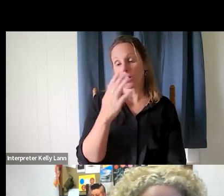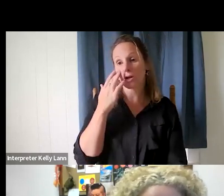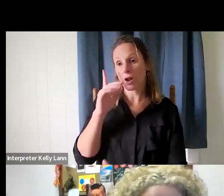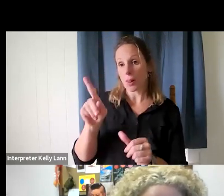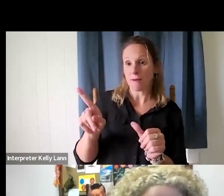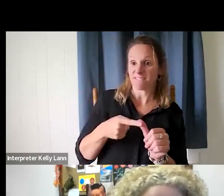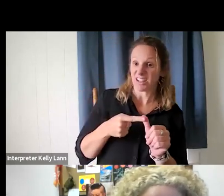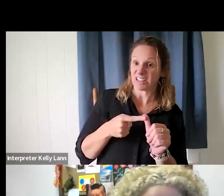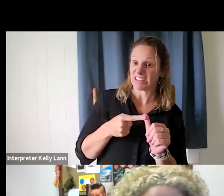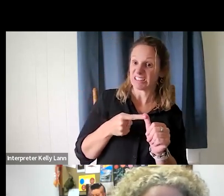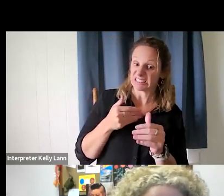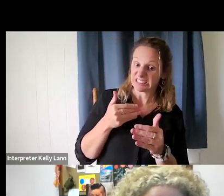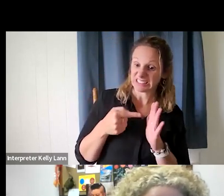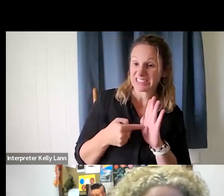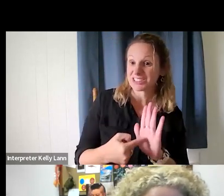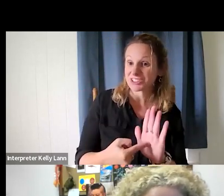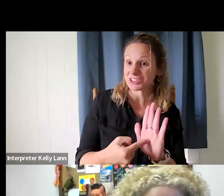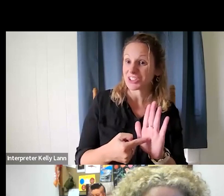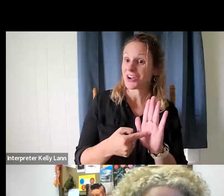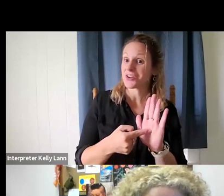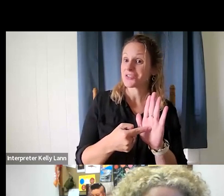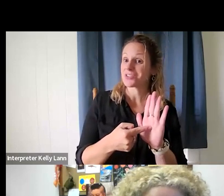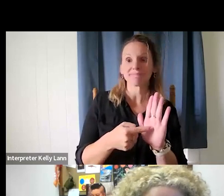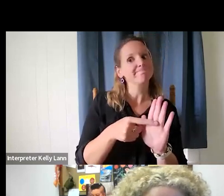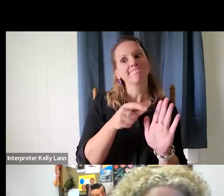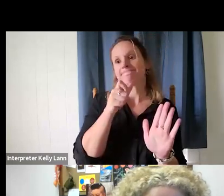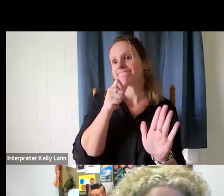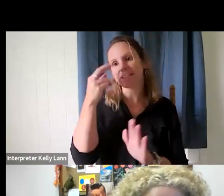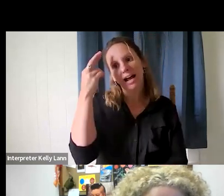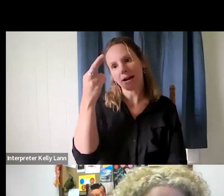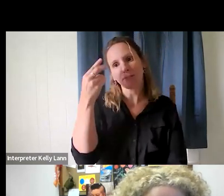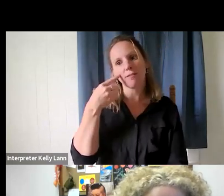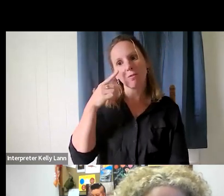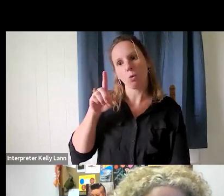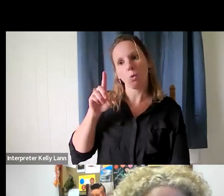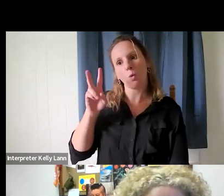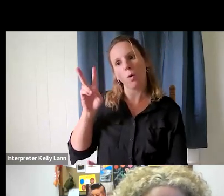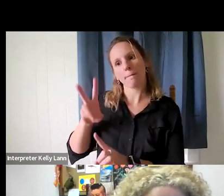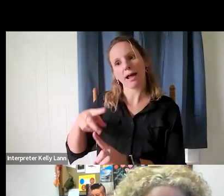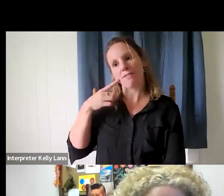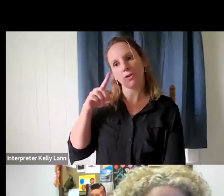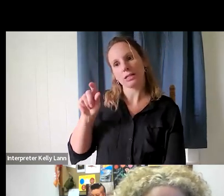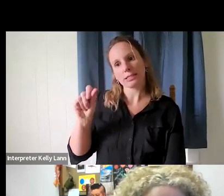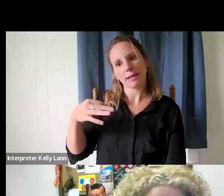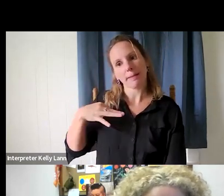is to show that the substance use disorder isn't the reason that they're applying for disability benefits.